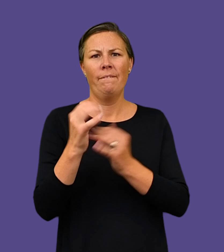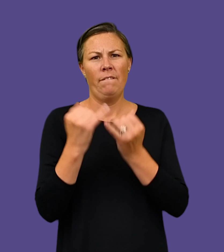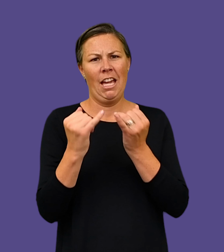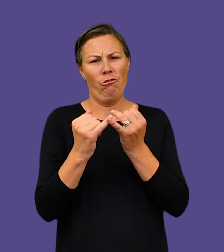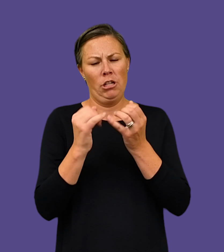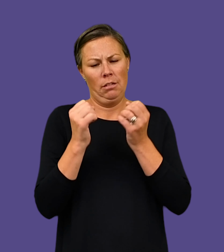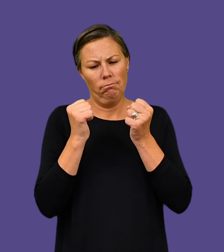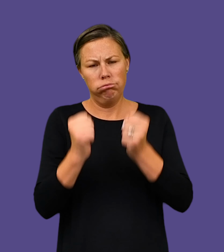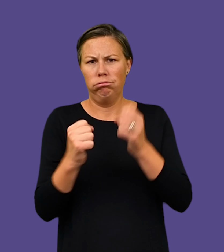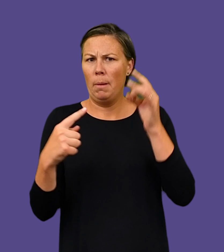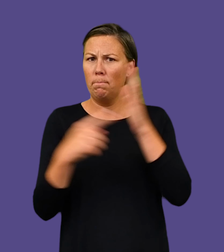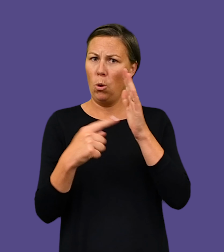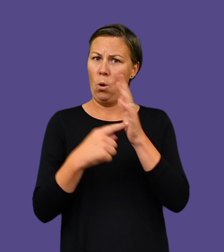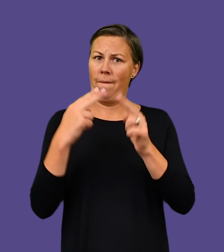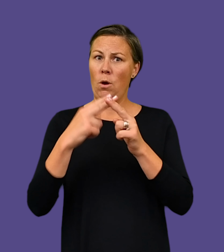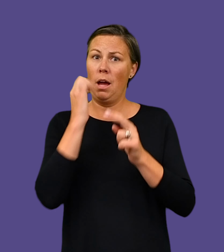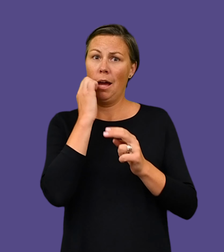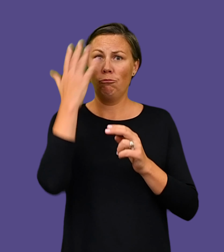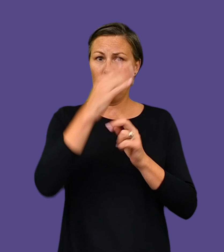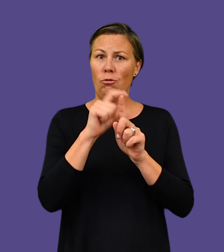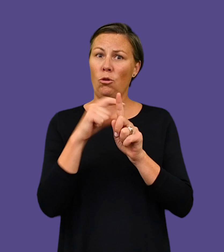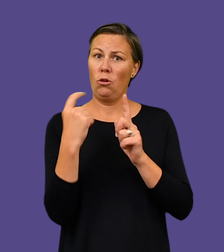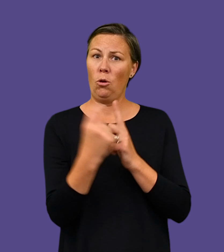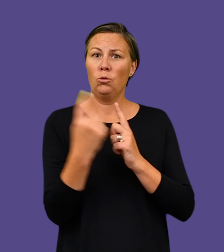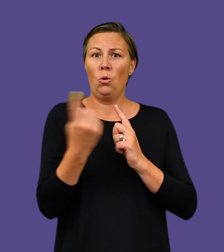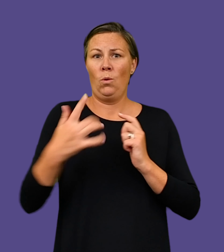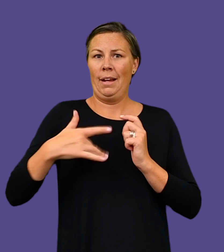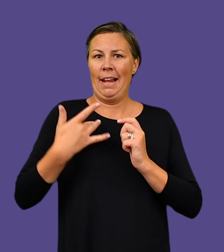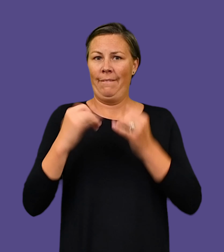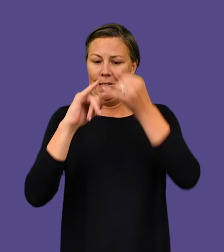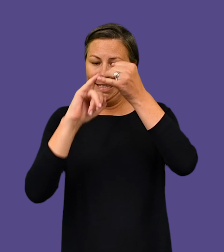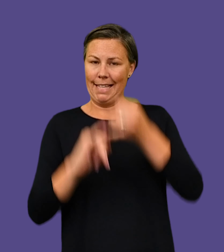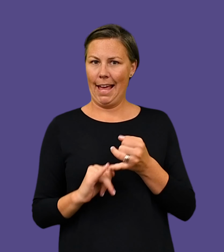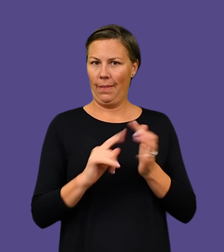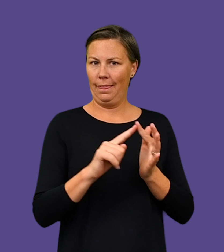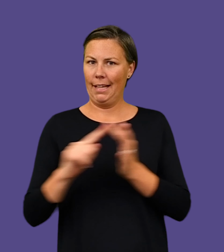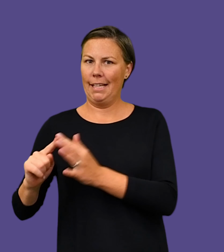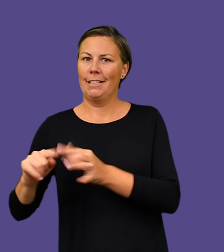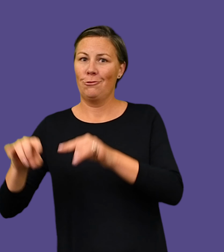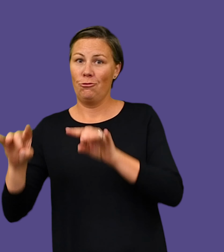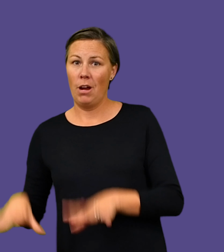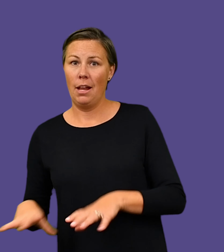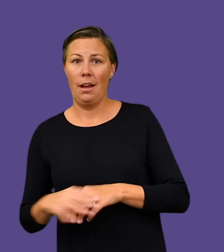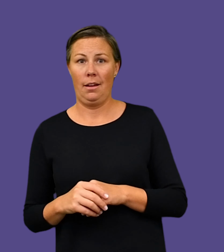are of enormous cultural significance to Aboriginal people of south-east Australia.